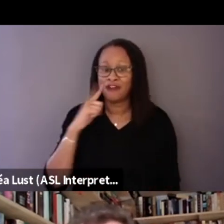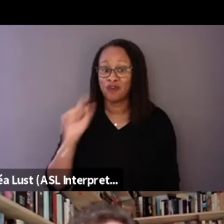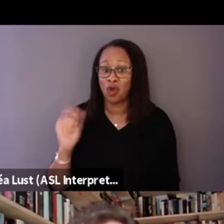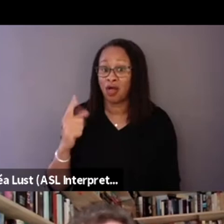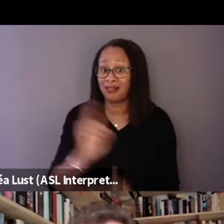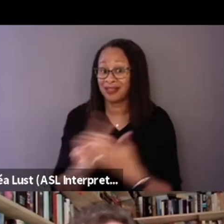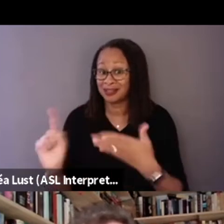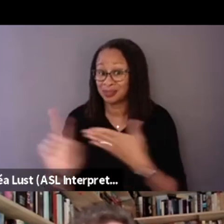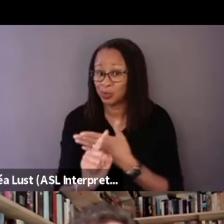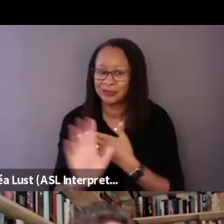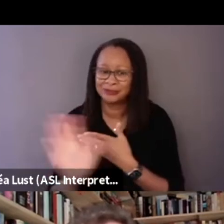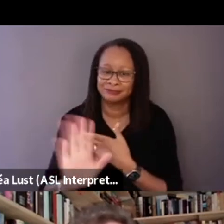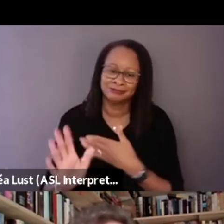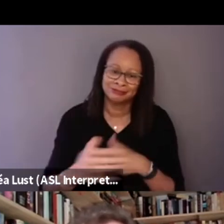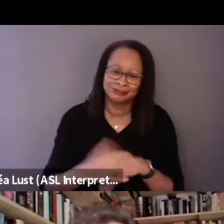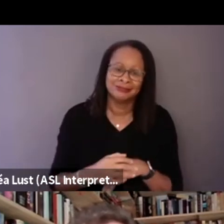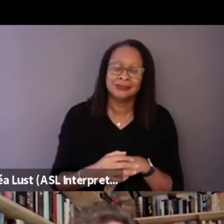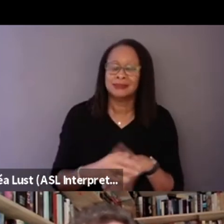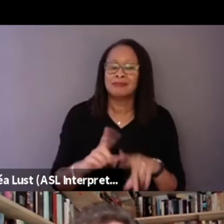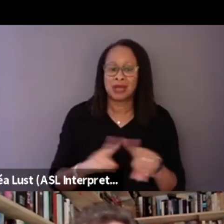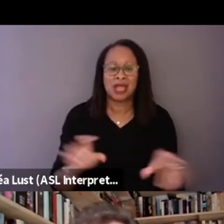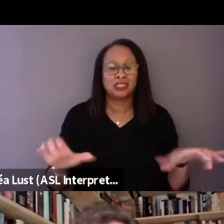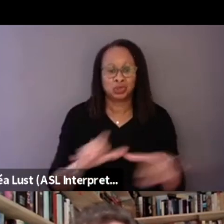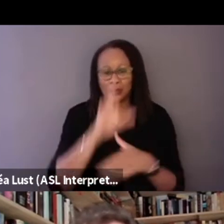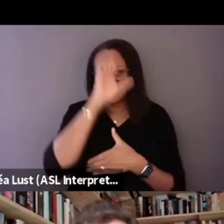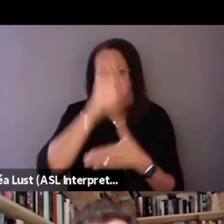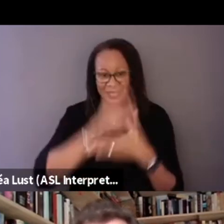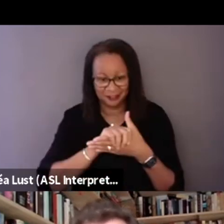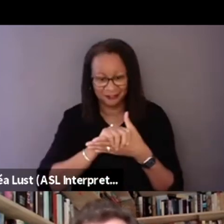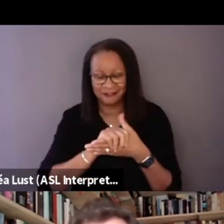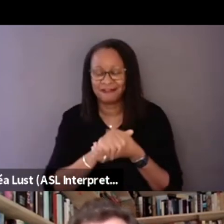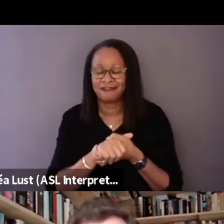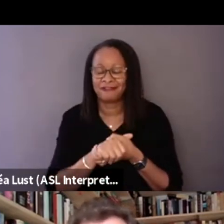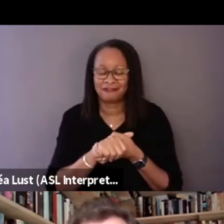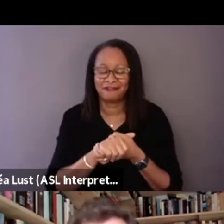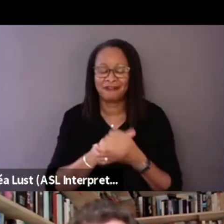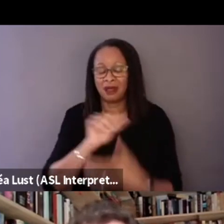But I do believe that Ady's work is a huge step forward